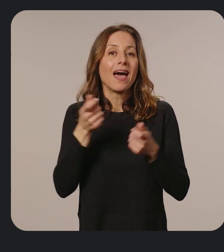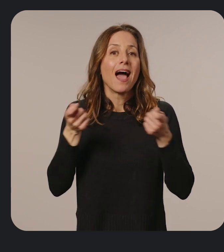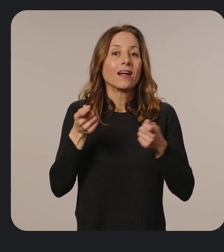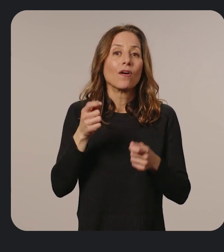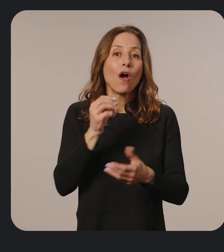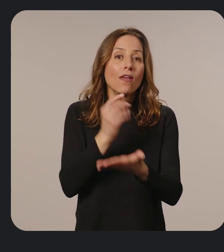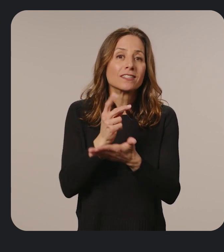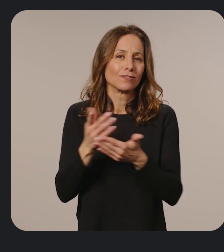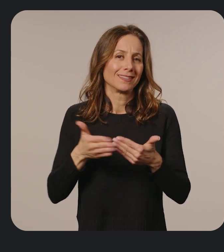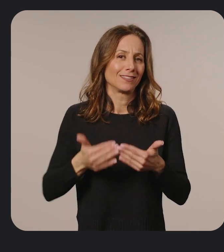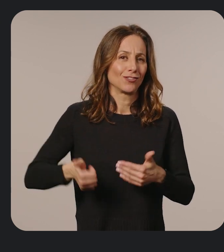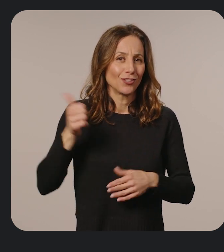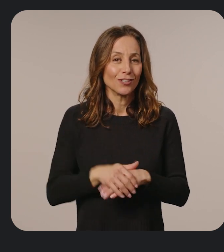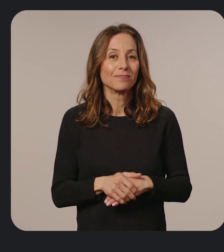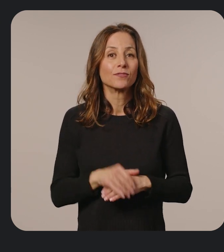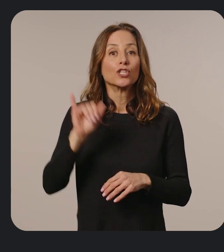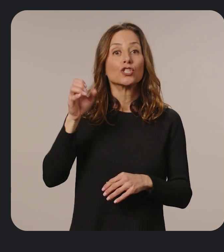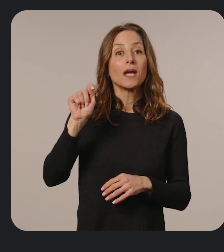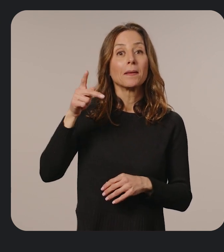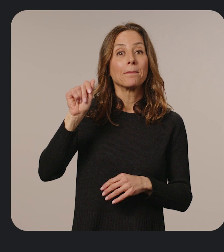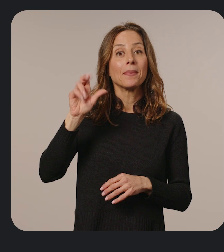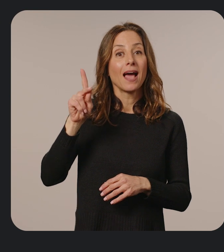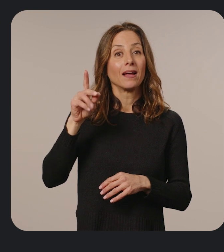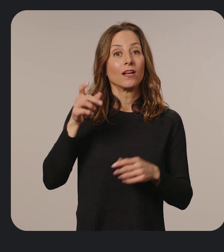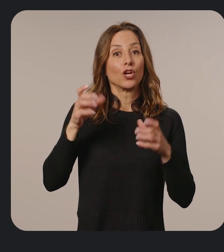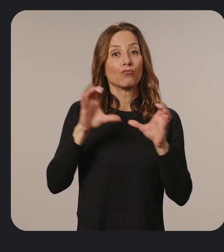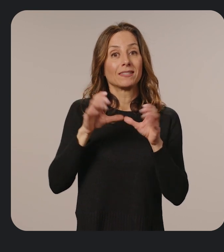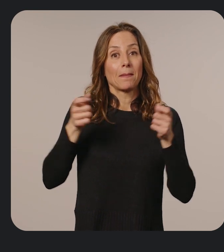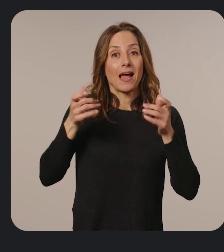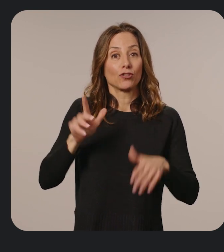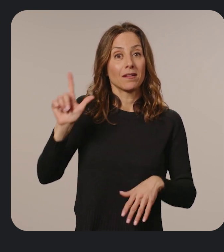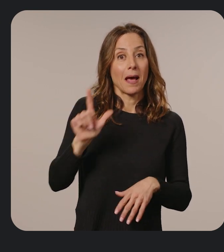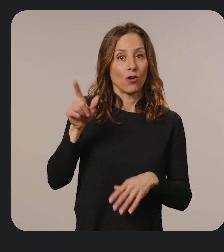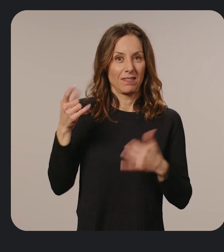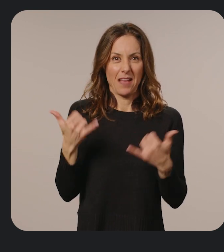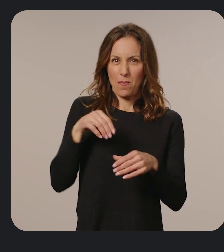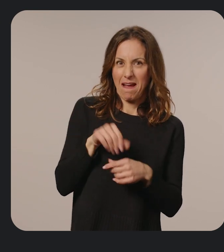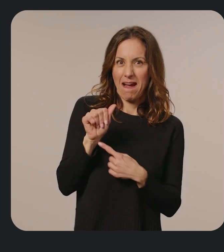making handling authentication easier. The new Jetpack Credential Manager library, currently